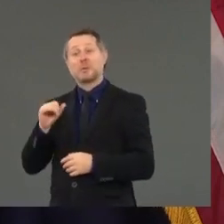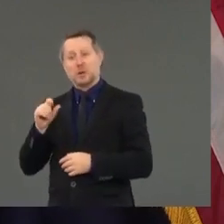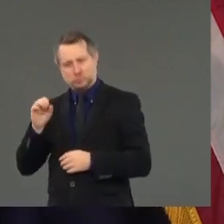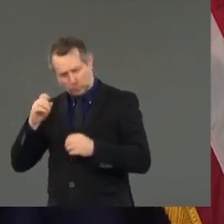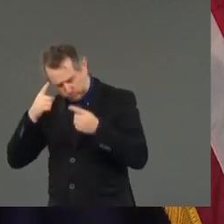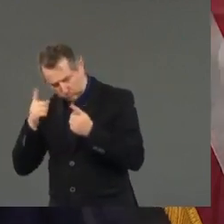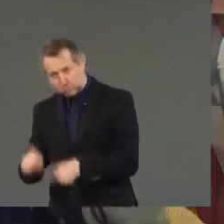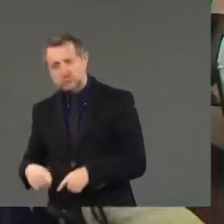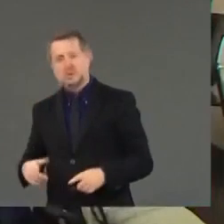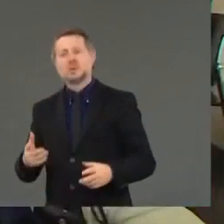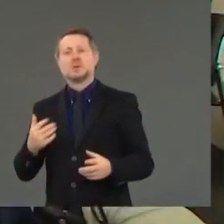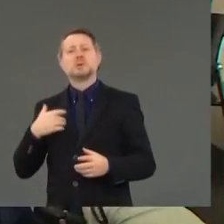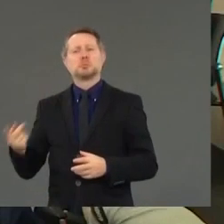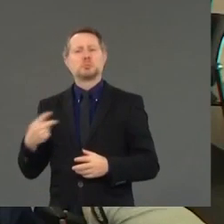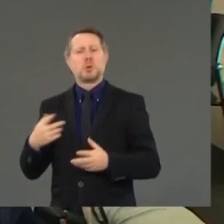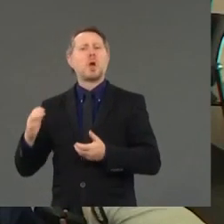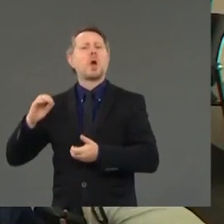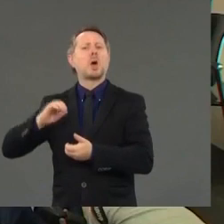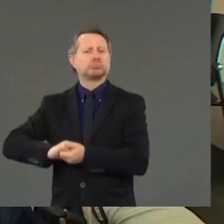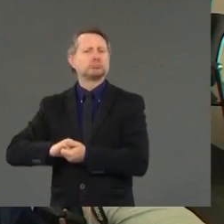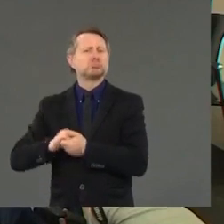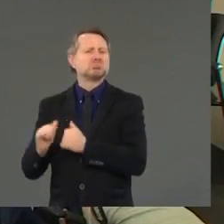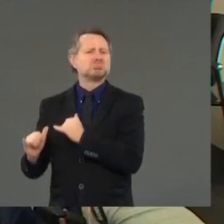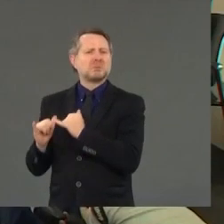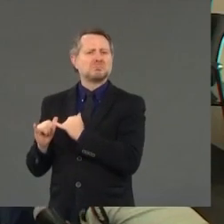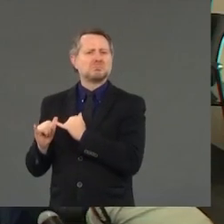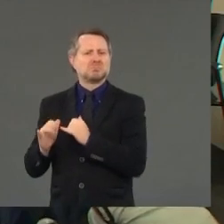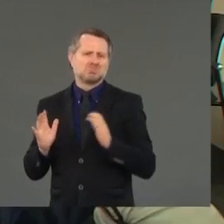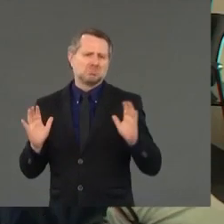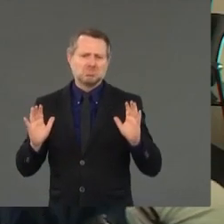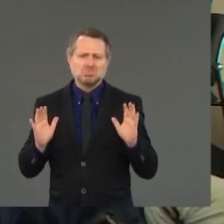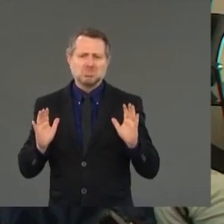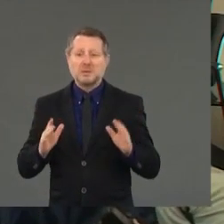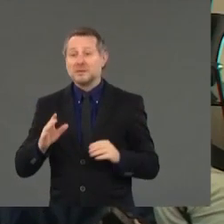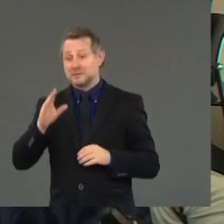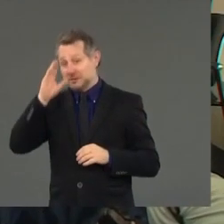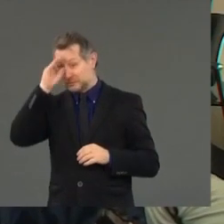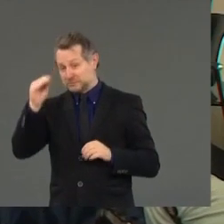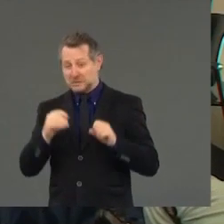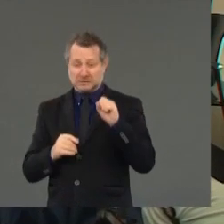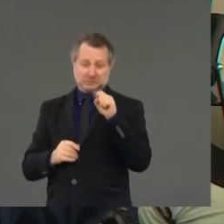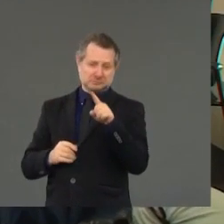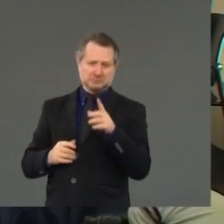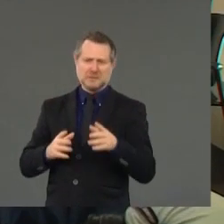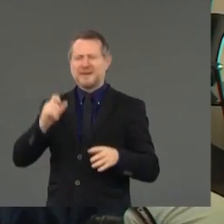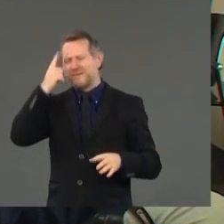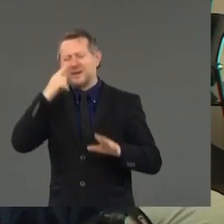SITUATIONS AND THAT WAS SOMETHING THAT I KNOW MAYOR de BLASIO SUPPORTED. WE'VE BEEN OPERATING IN LOCKSTEP